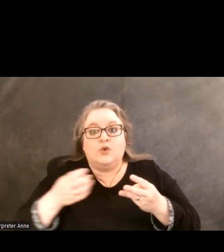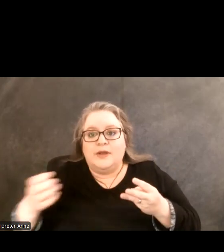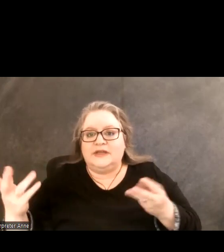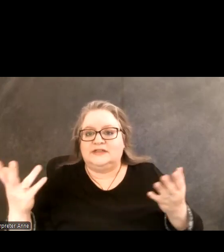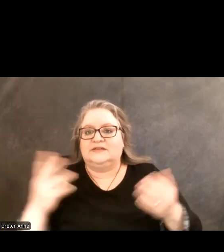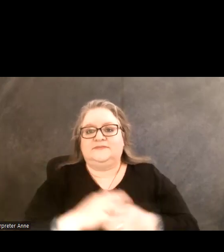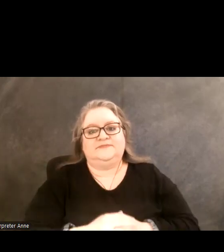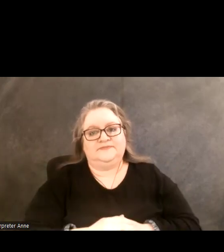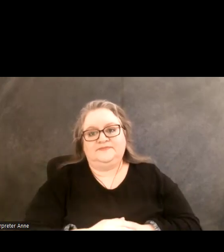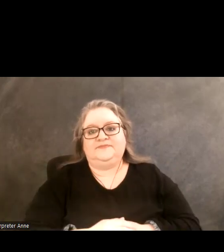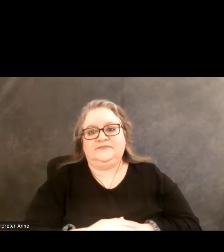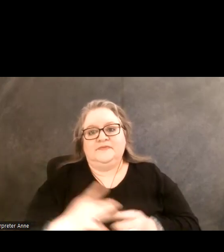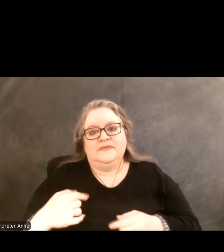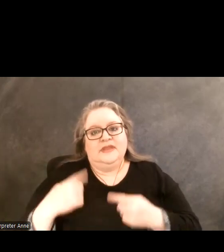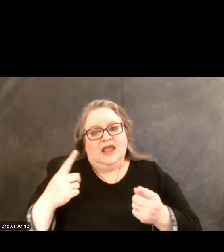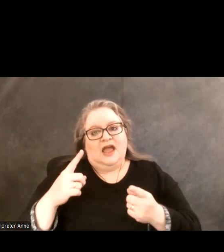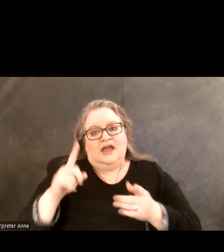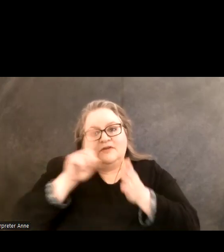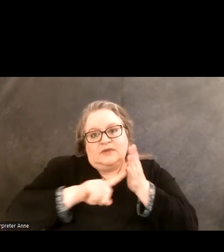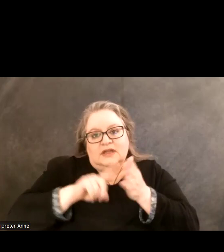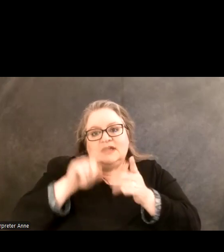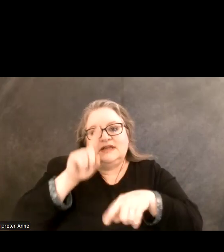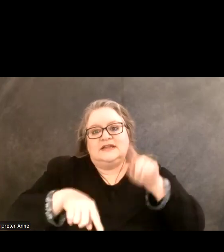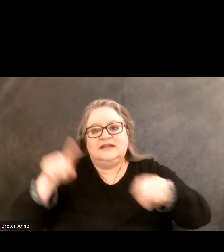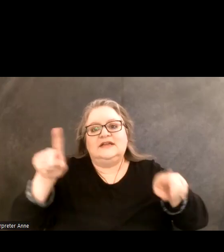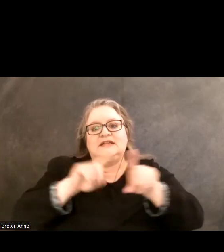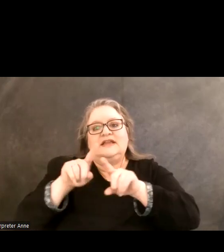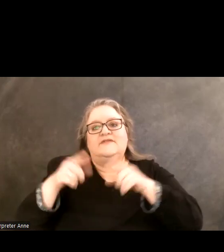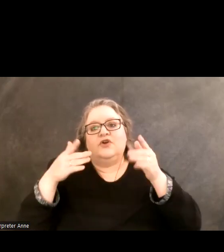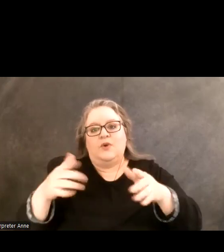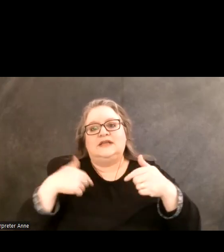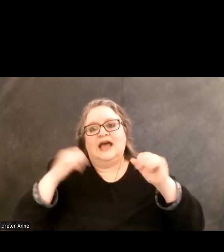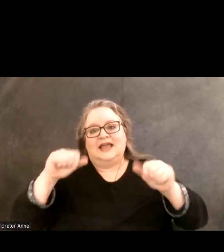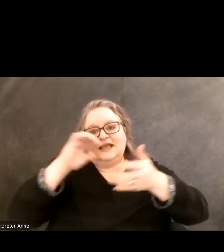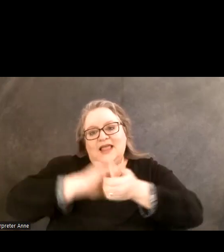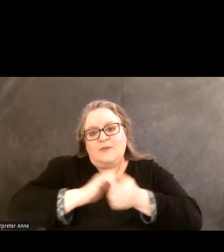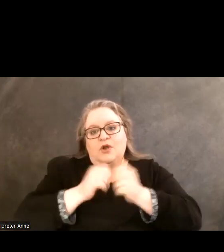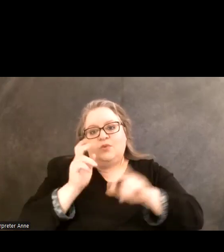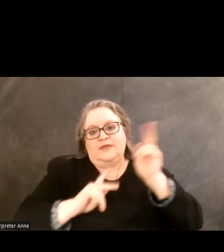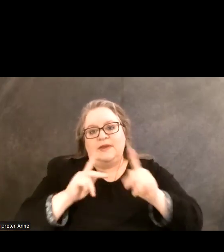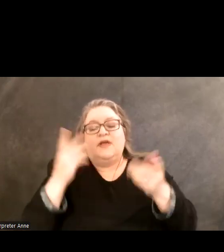I've been exploring how many different ways can I collaborate with people. There may even be some people